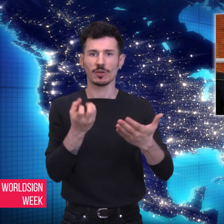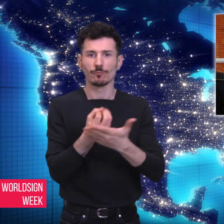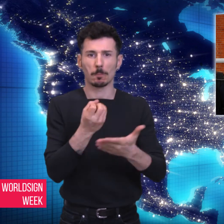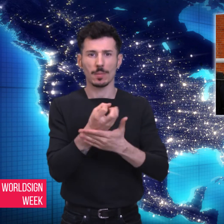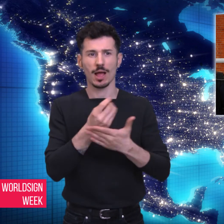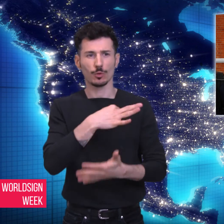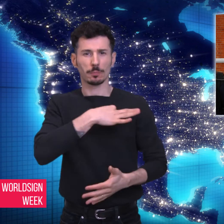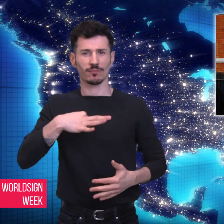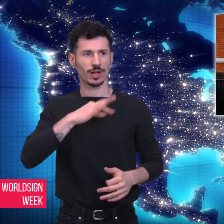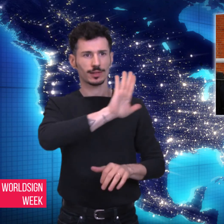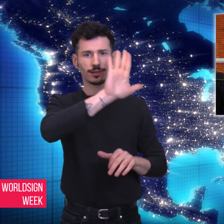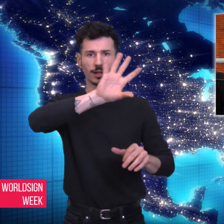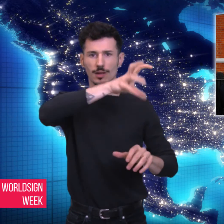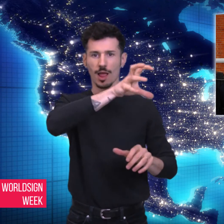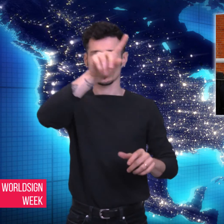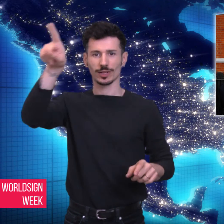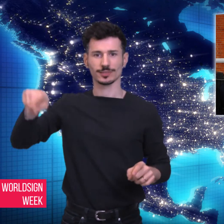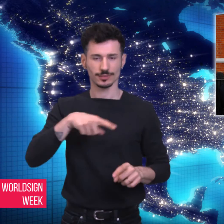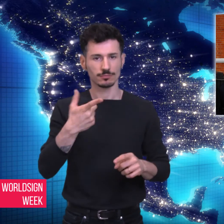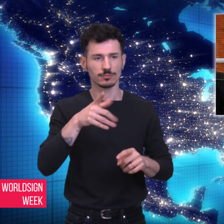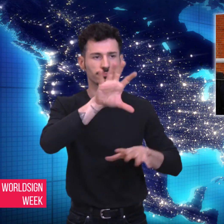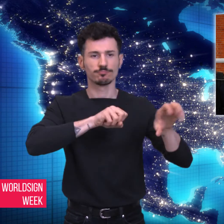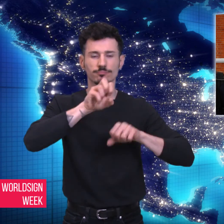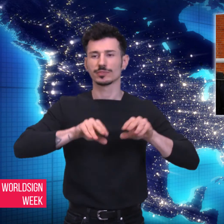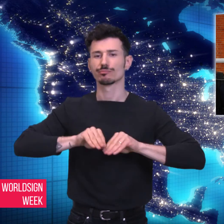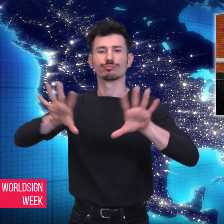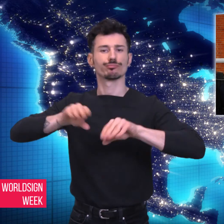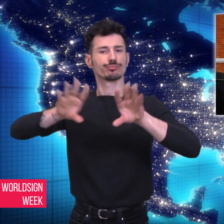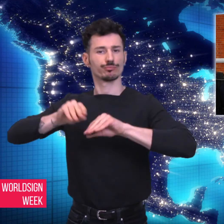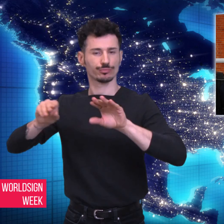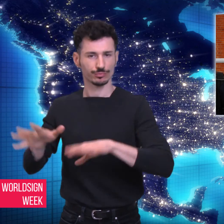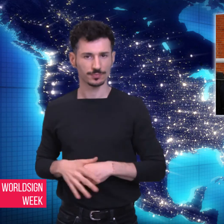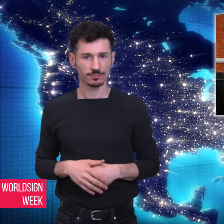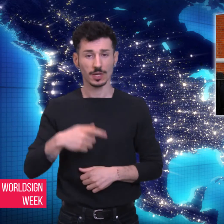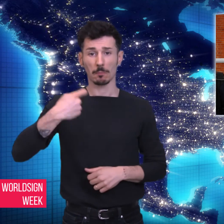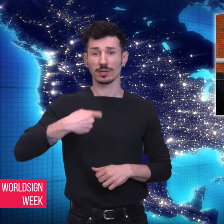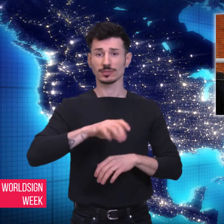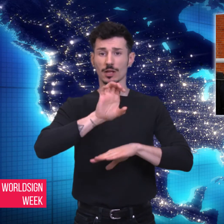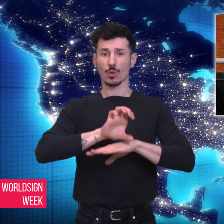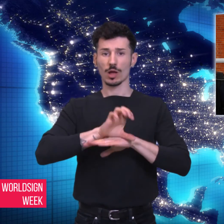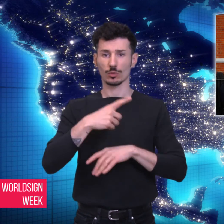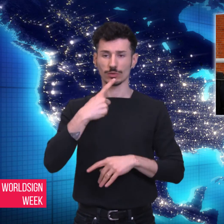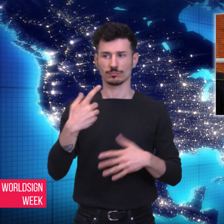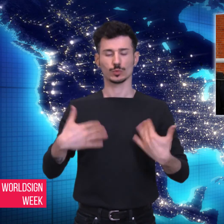and the President of Ecuador stated that Assange’s actions